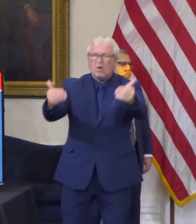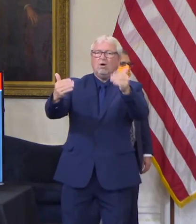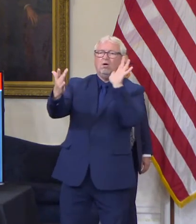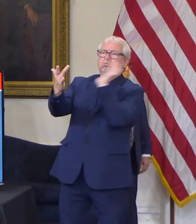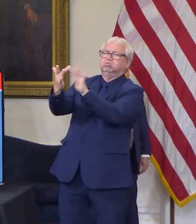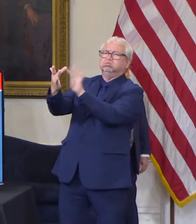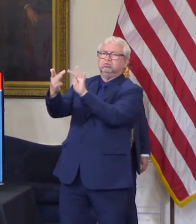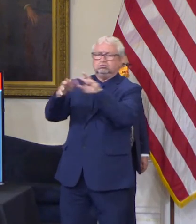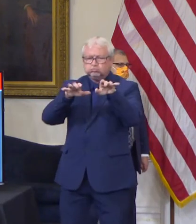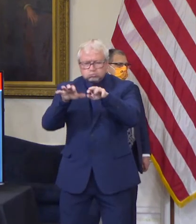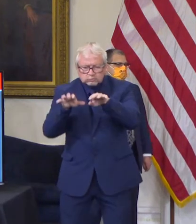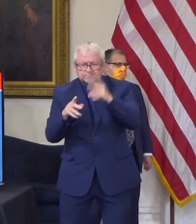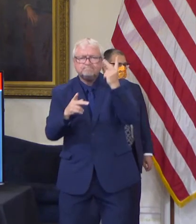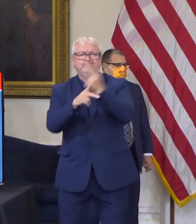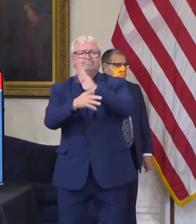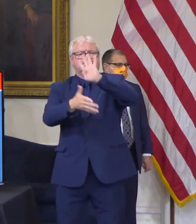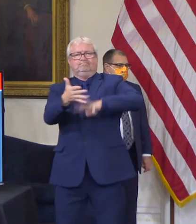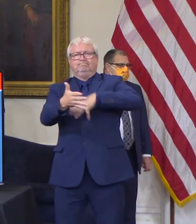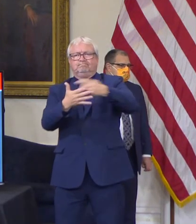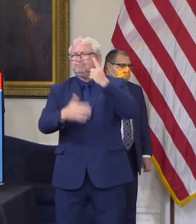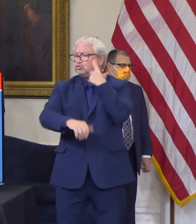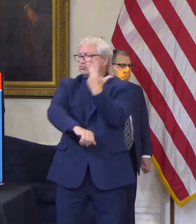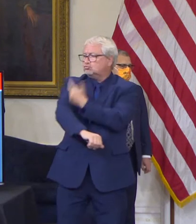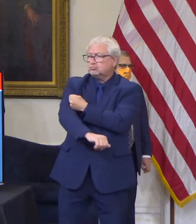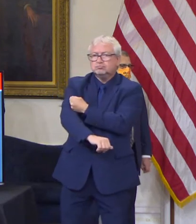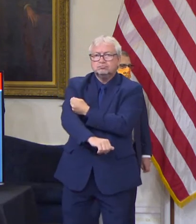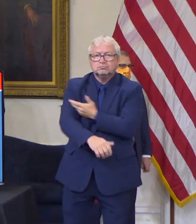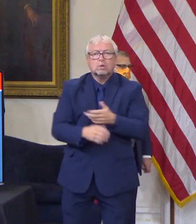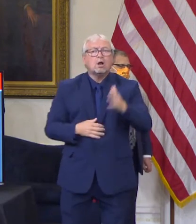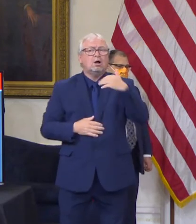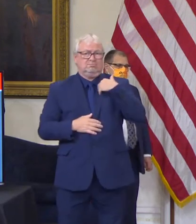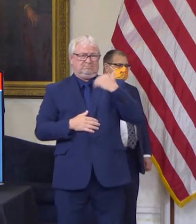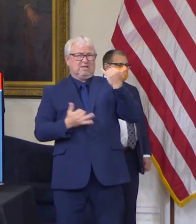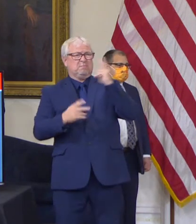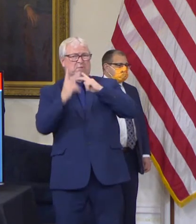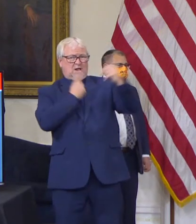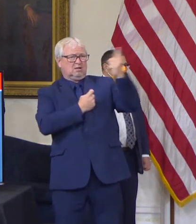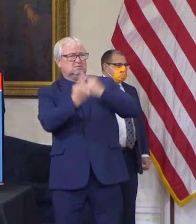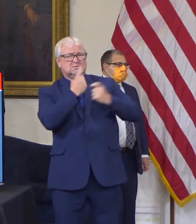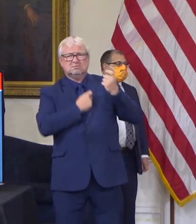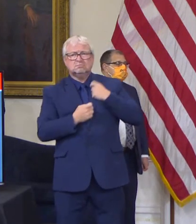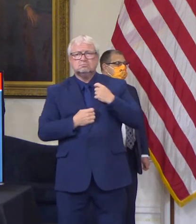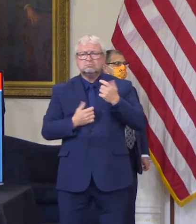The other area where we are awaiting action from the federal government is the approval of vaccines for 5-11-year-olds.